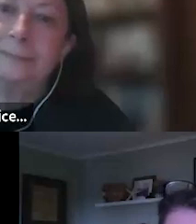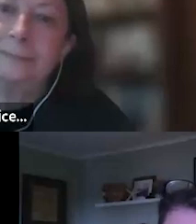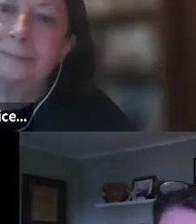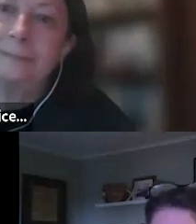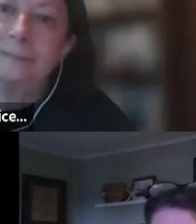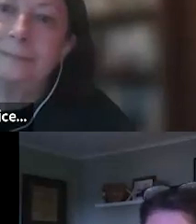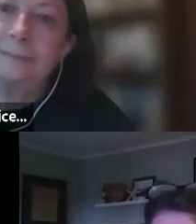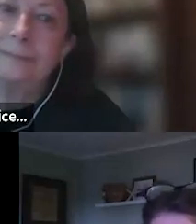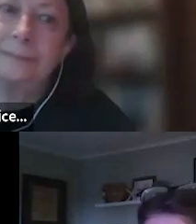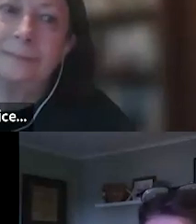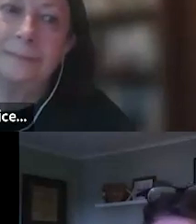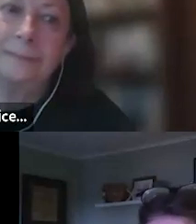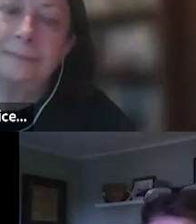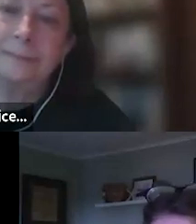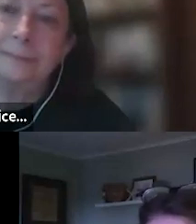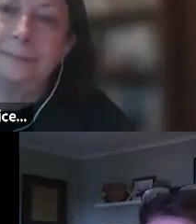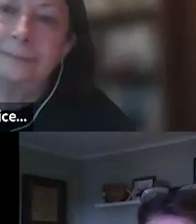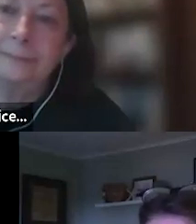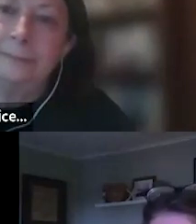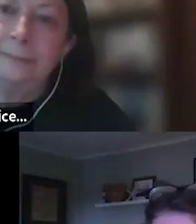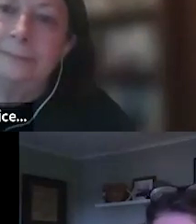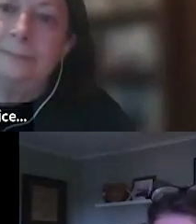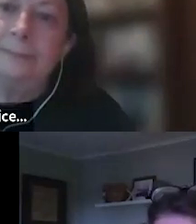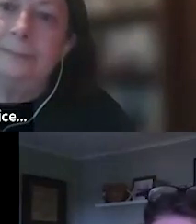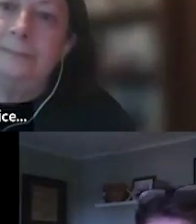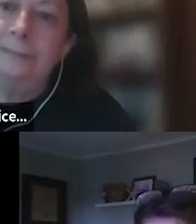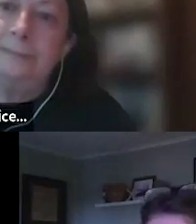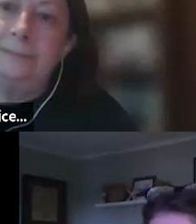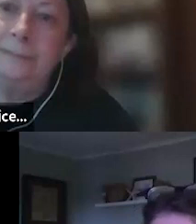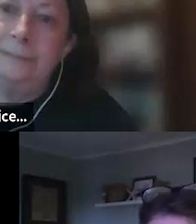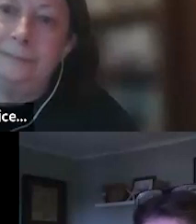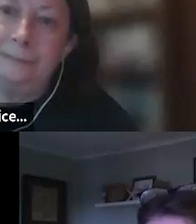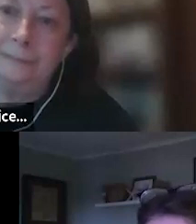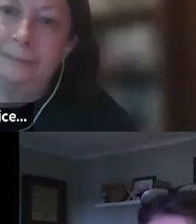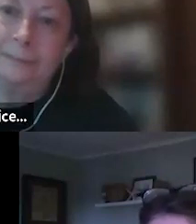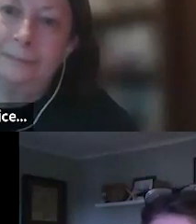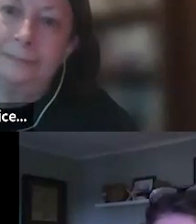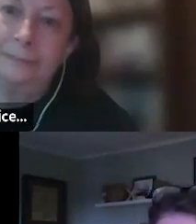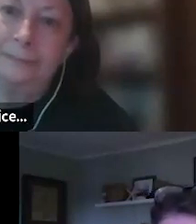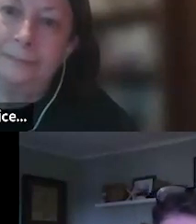I think that can really connect folks at that county level to look at housing waiting list to get into, you know,